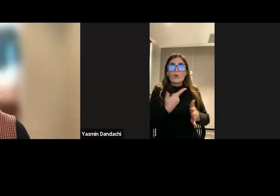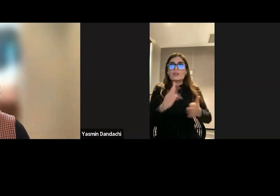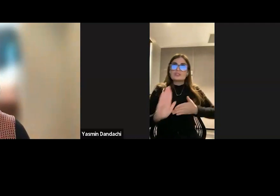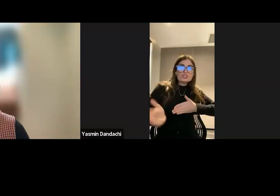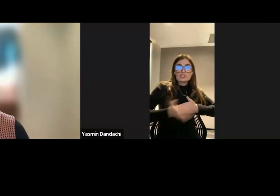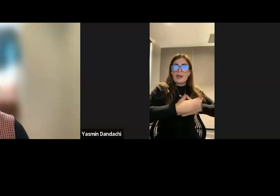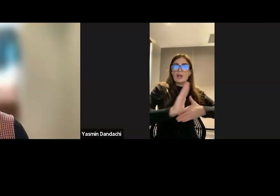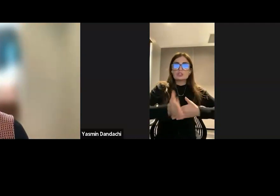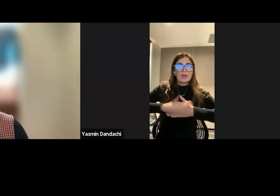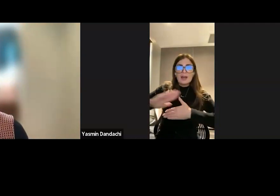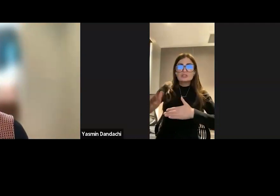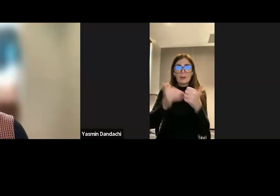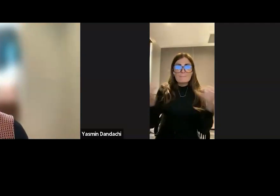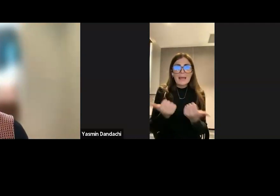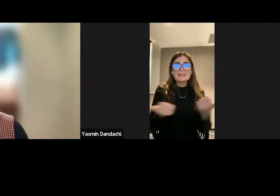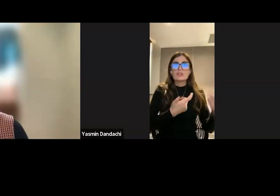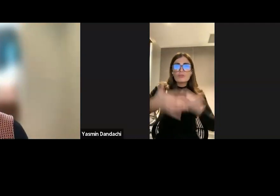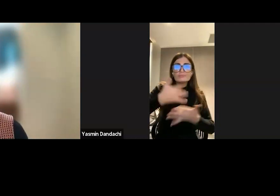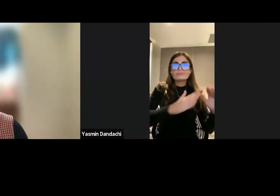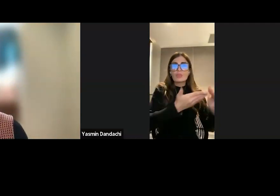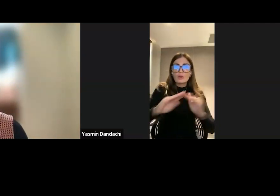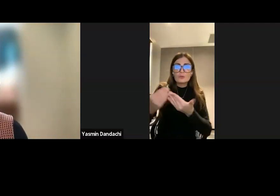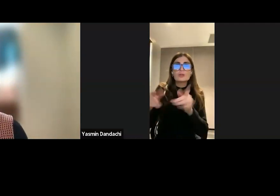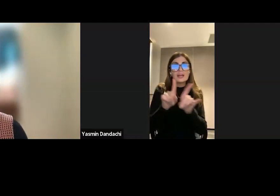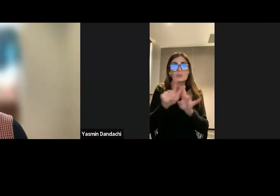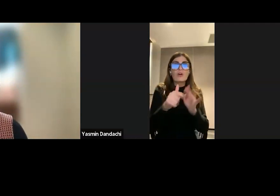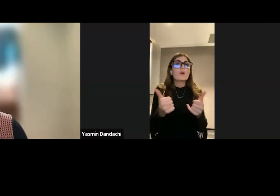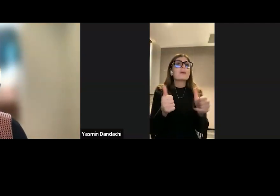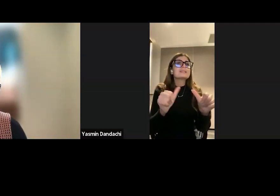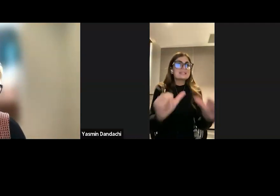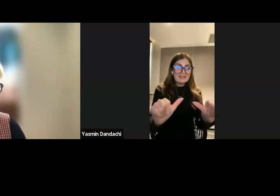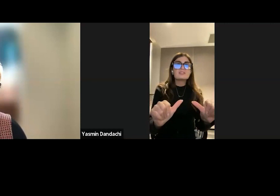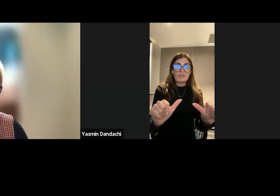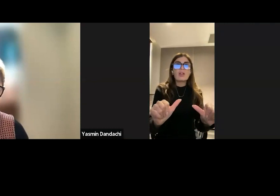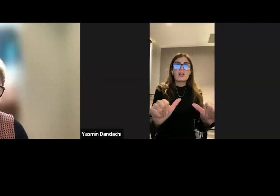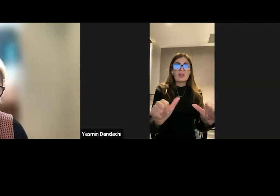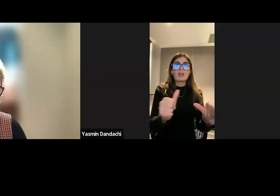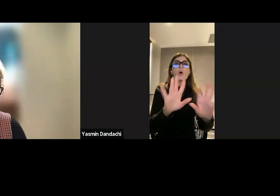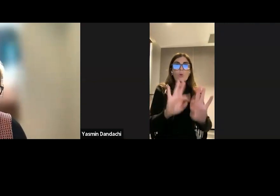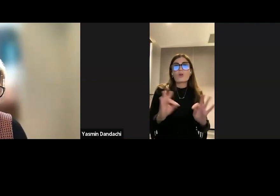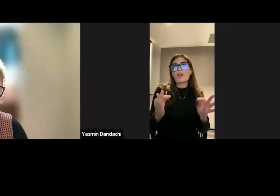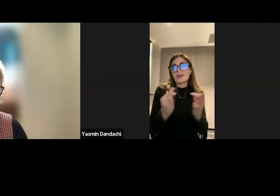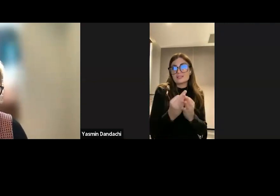of our community from effective organizational governance in any sort of sector and today we're